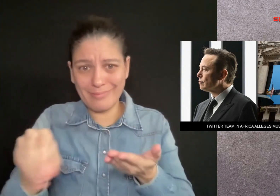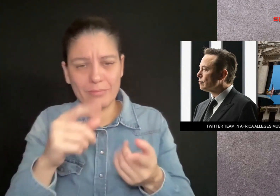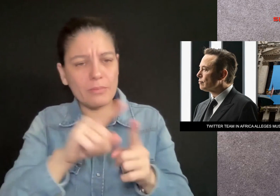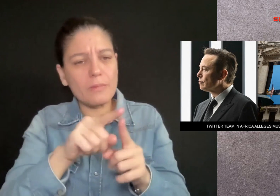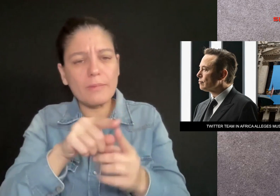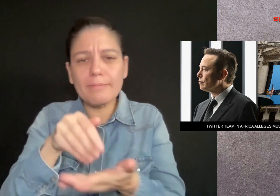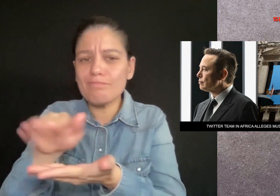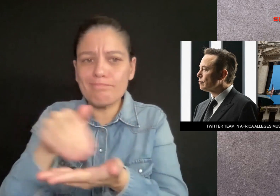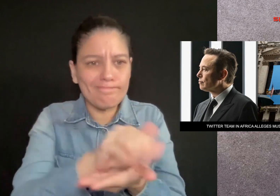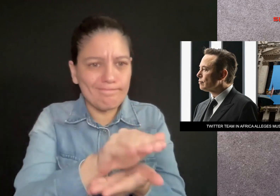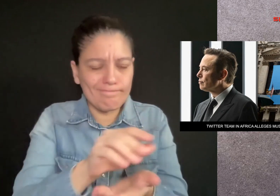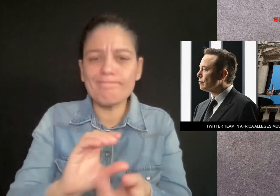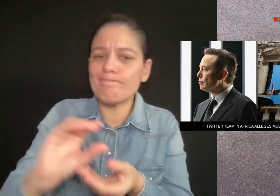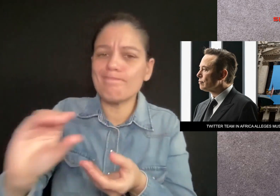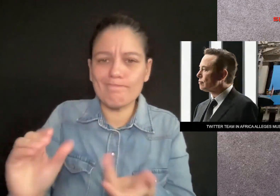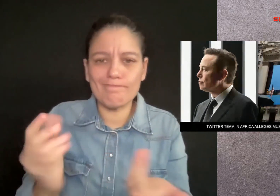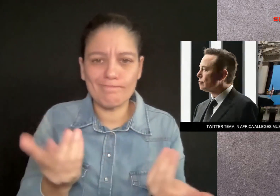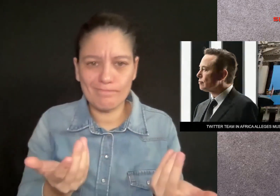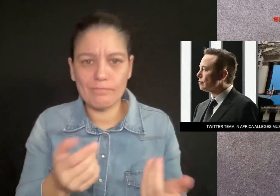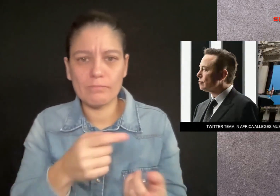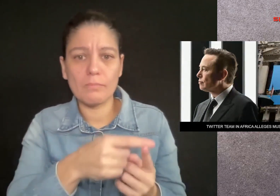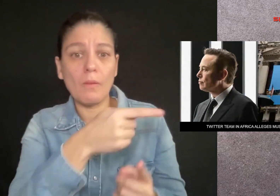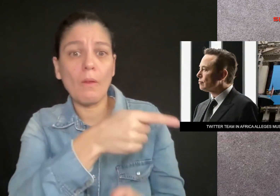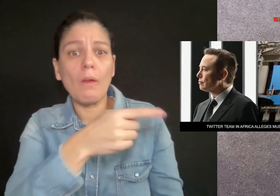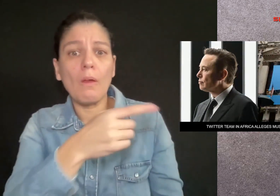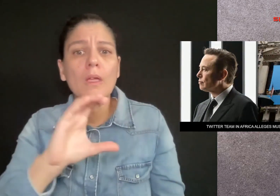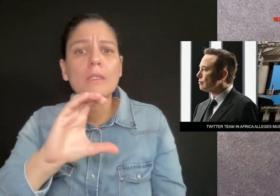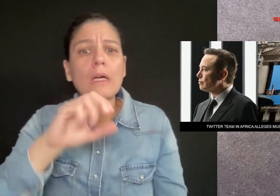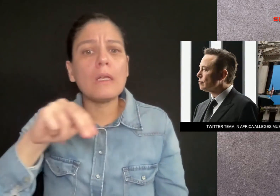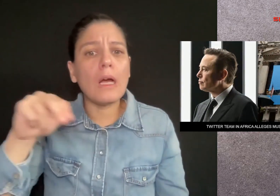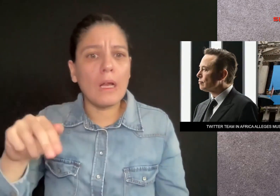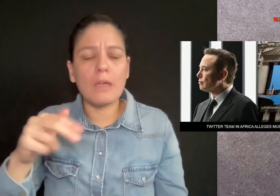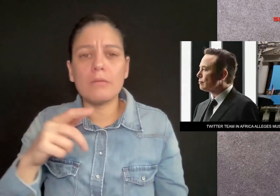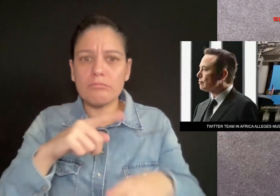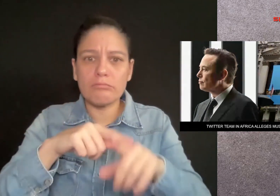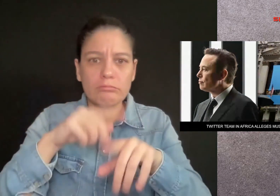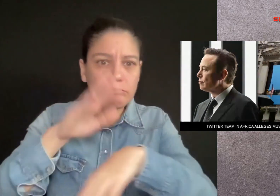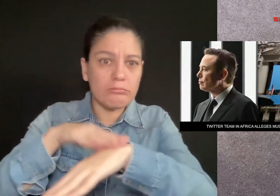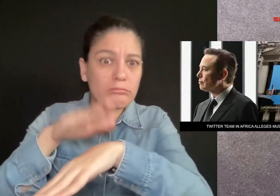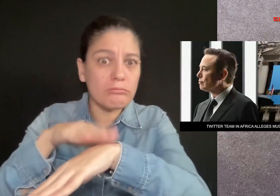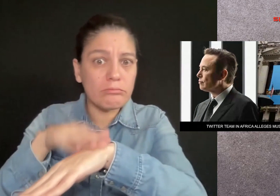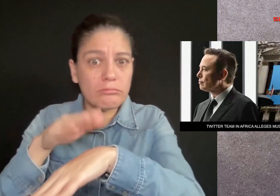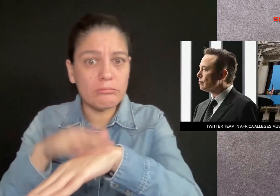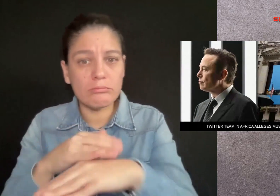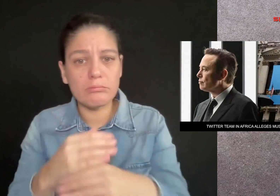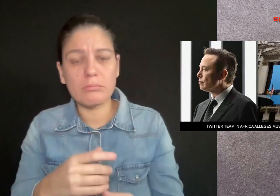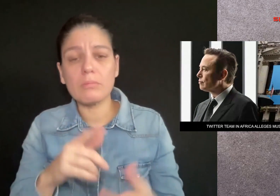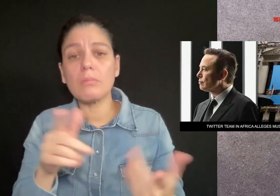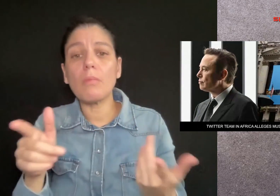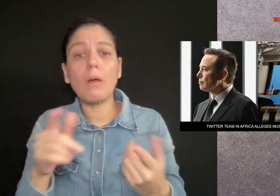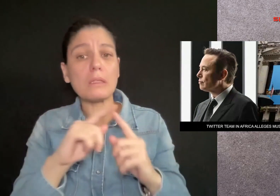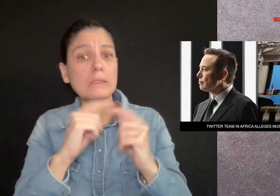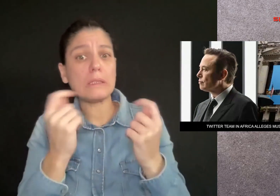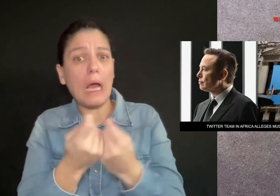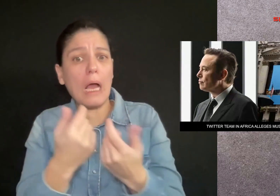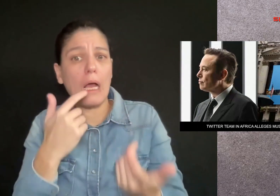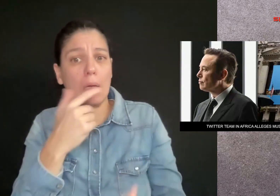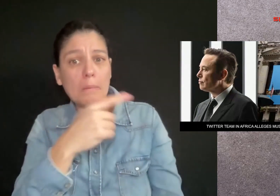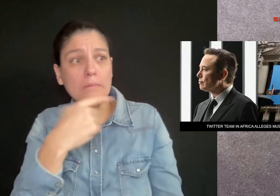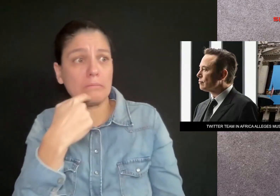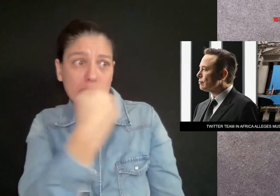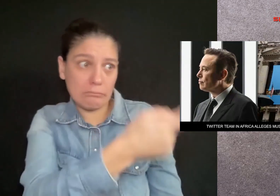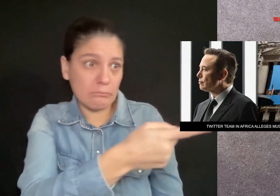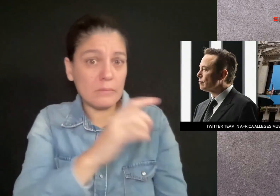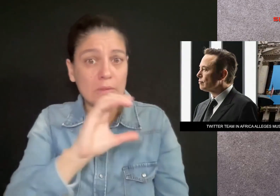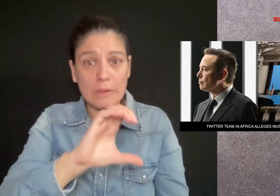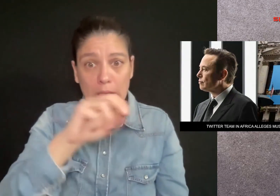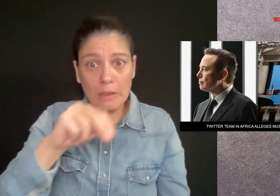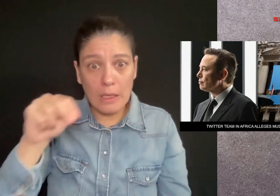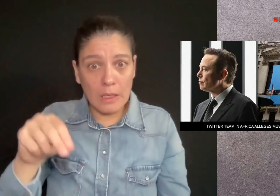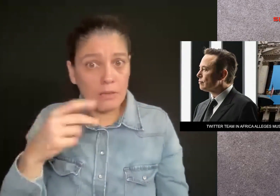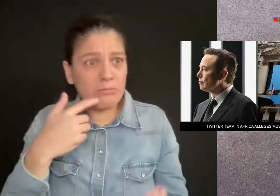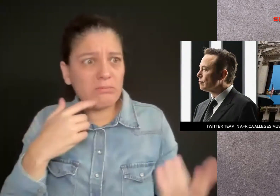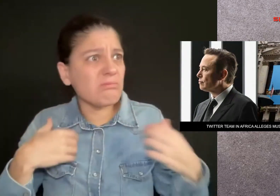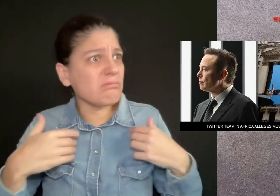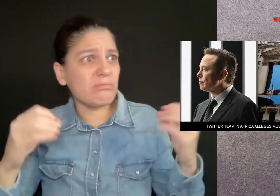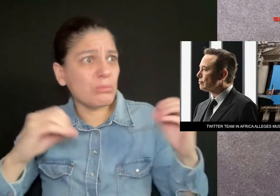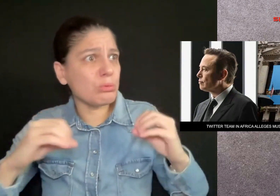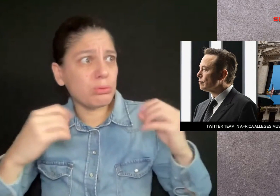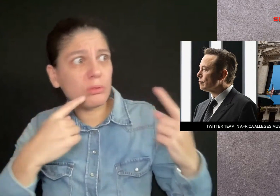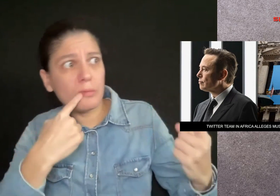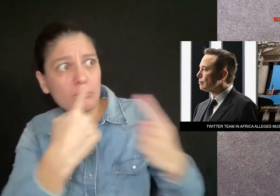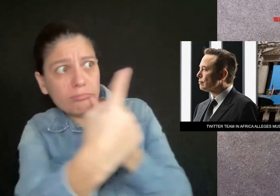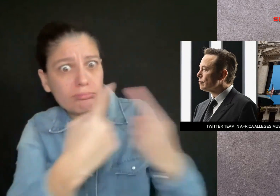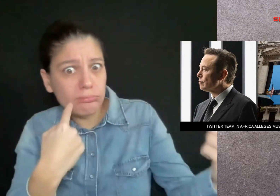pay offer after CNN reported it the team told CNN they never negotiated anything